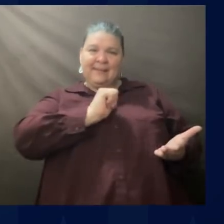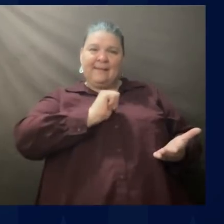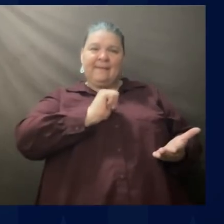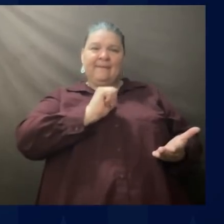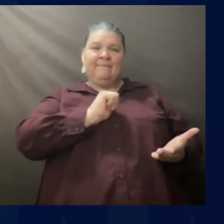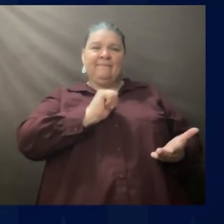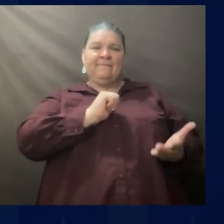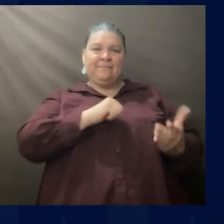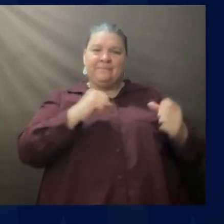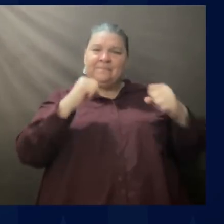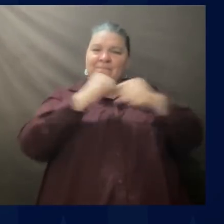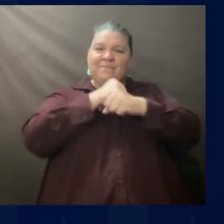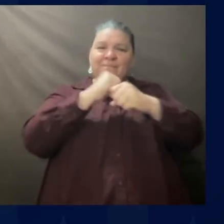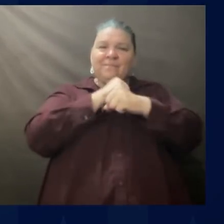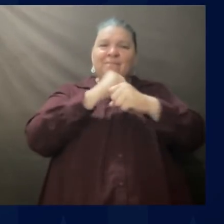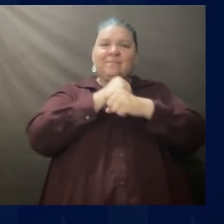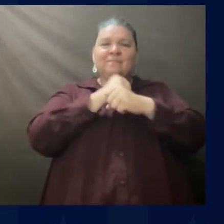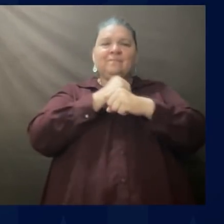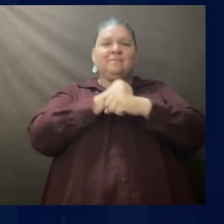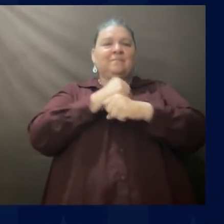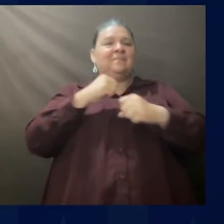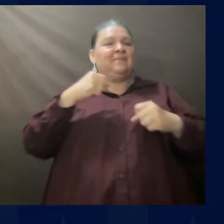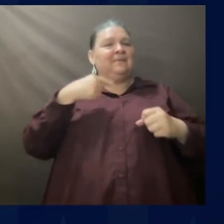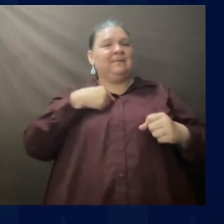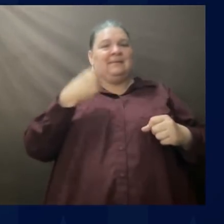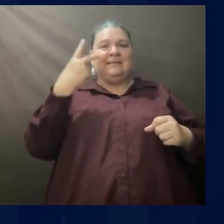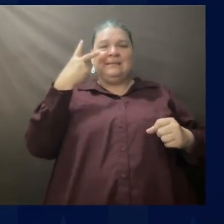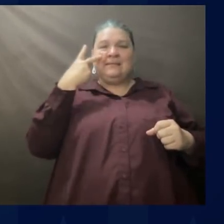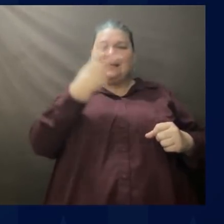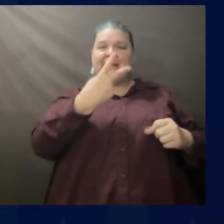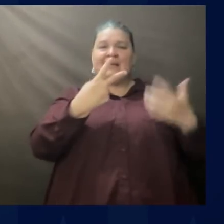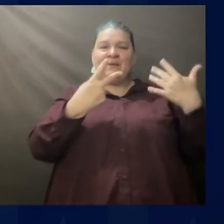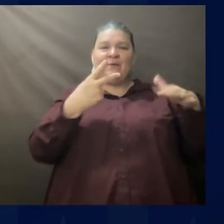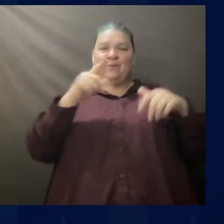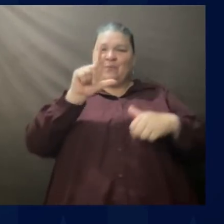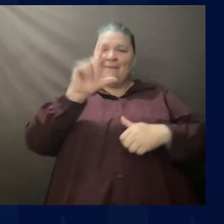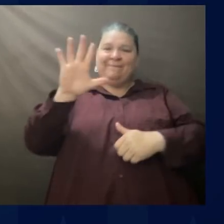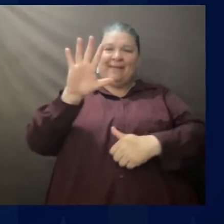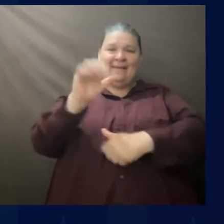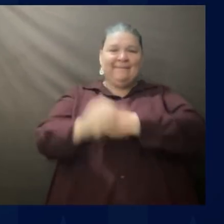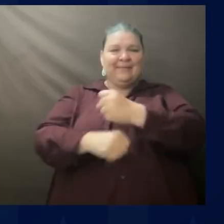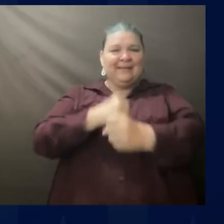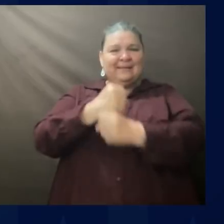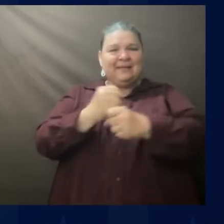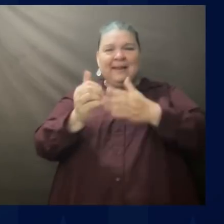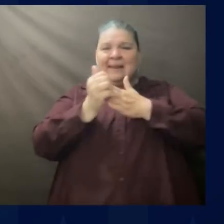He's a leader of courage, a leader of integrity, a leader of grit.